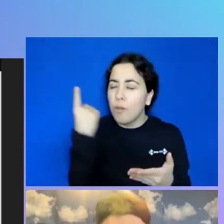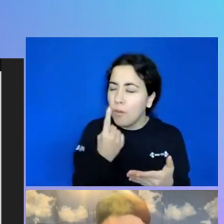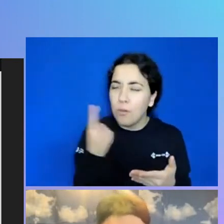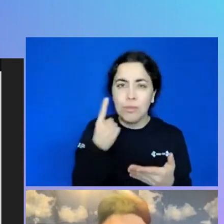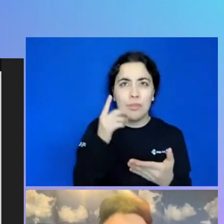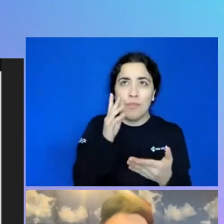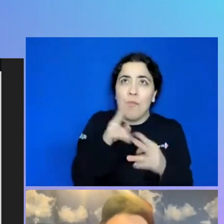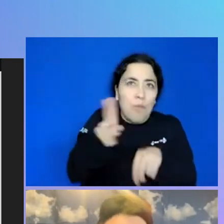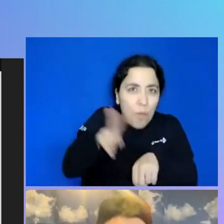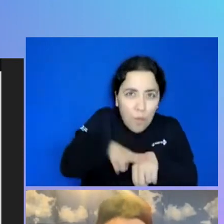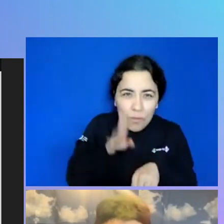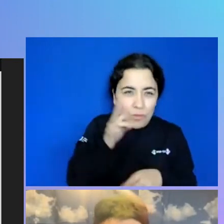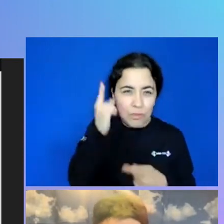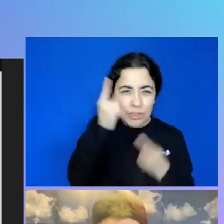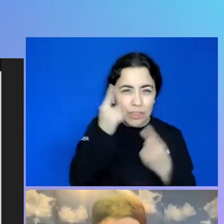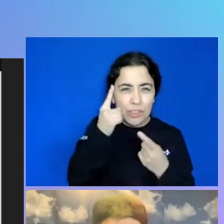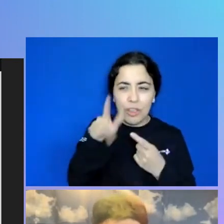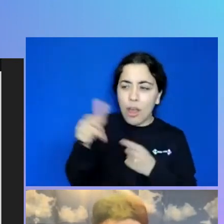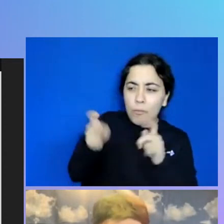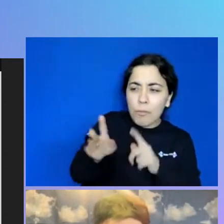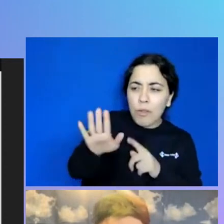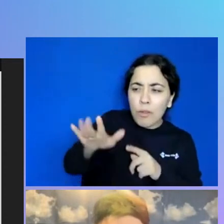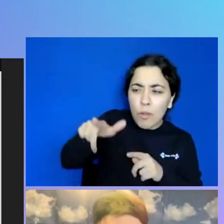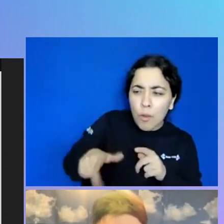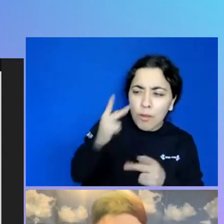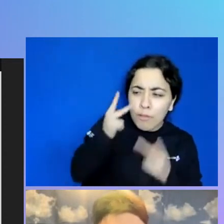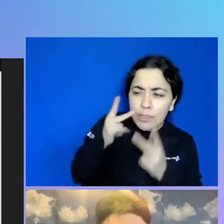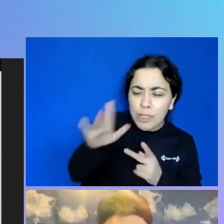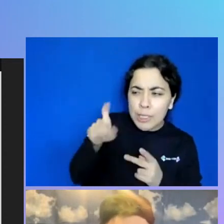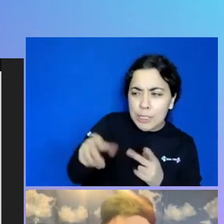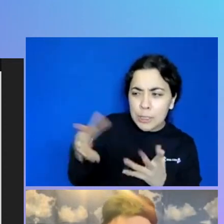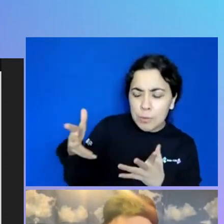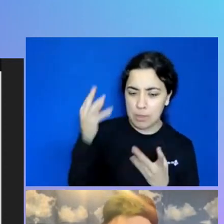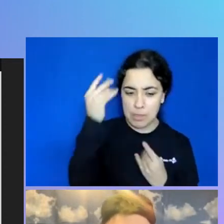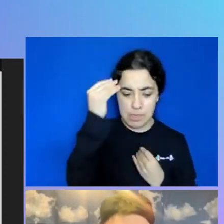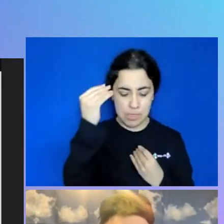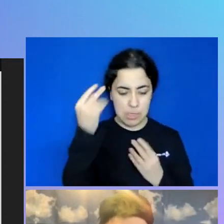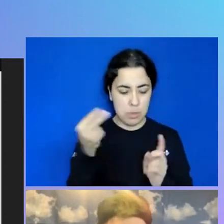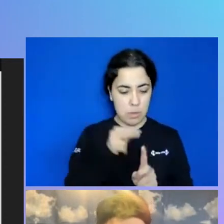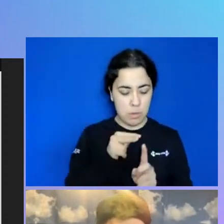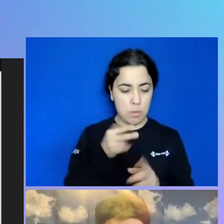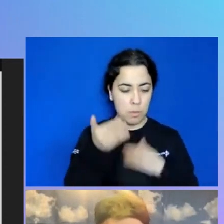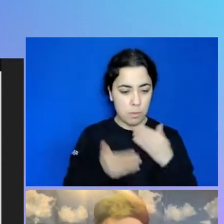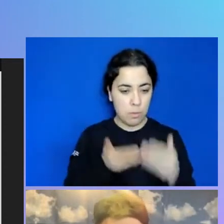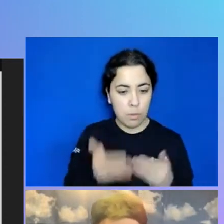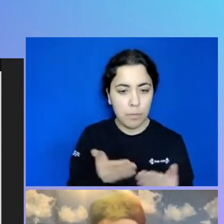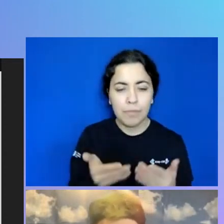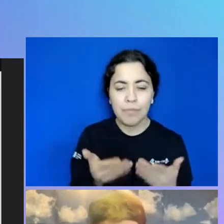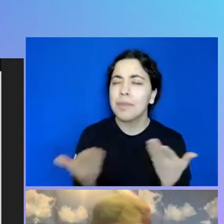Data is also very persuasive. So review your work force data to understand the current state of